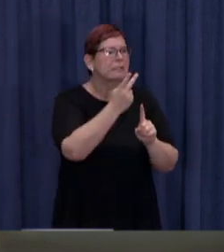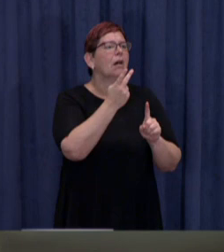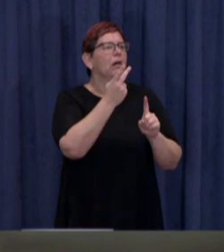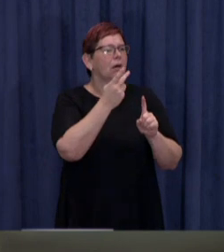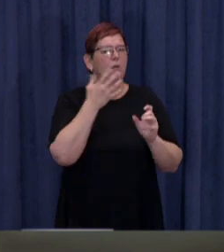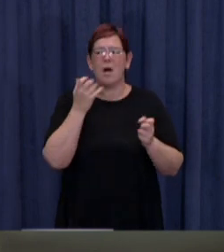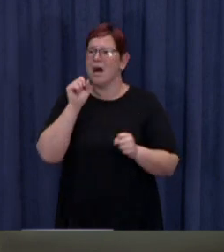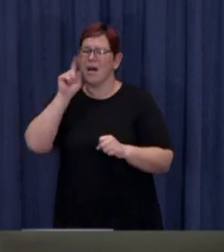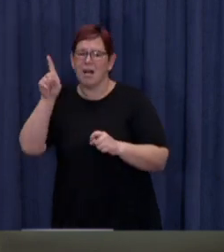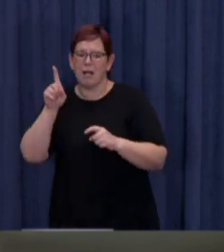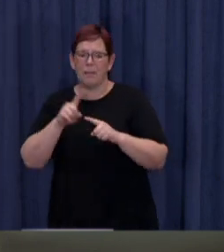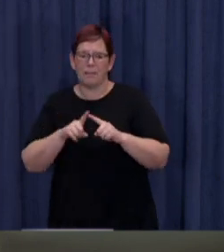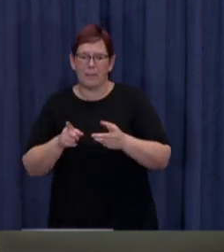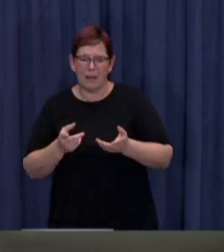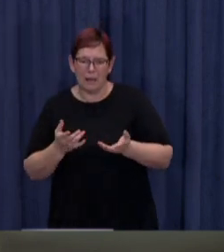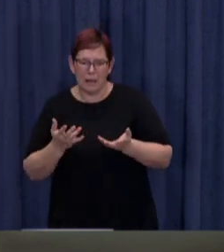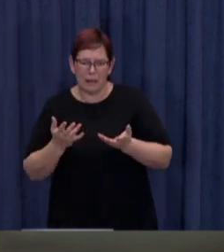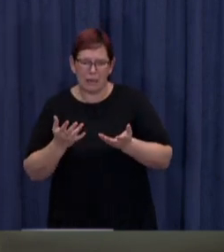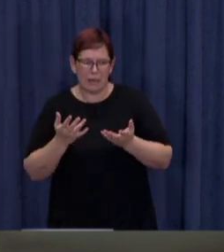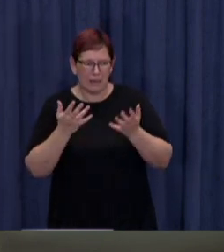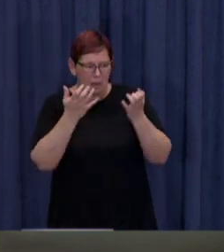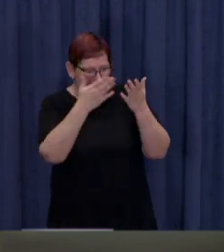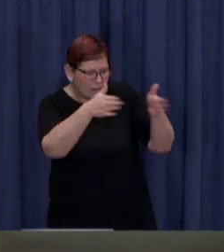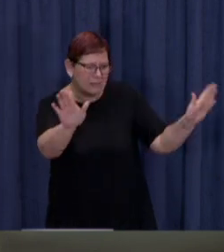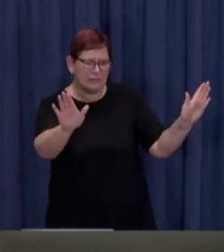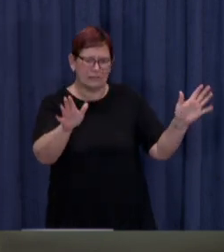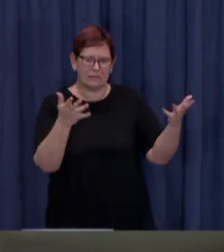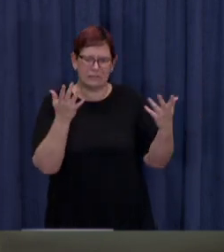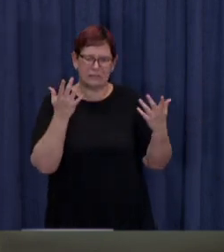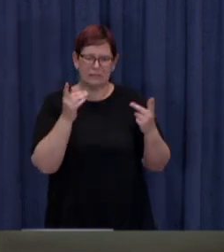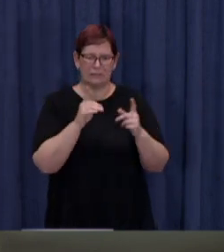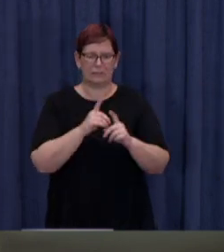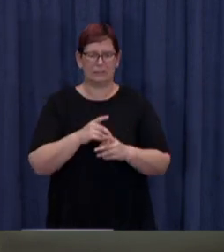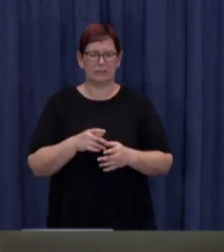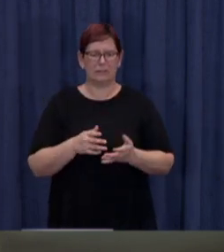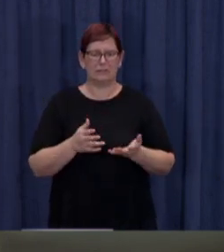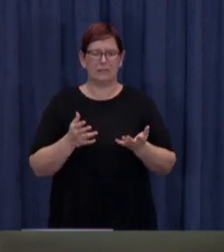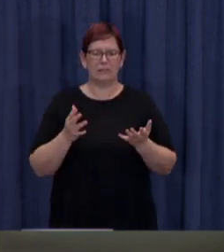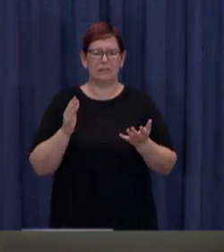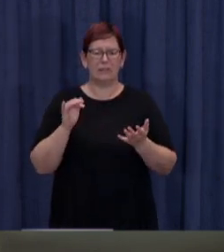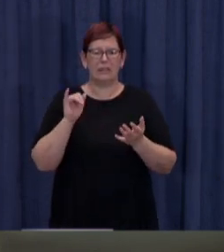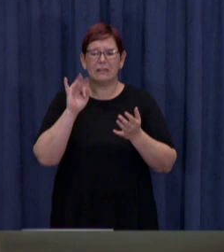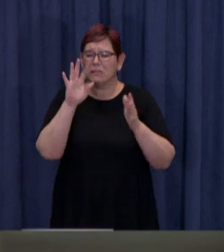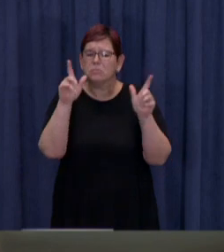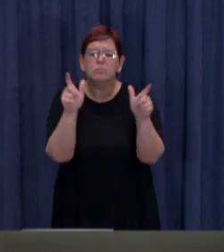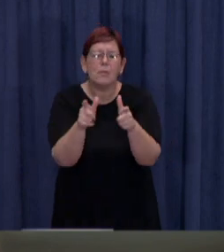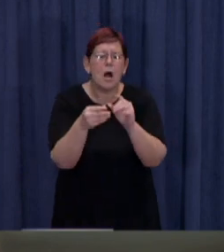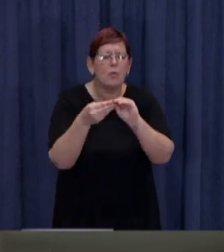large groups or if it's a small group doing something that's irresponsible as playing basketball